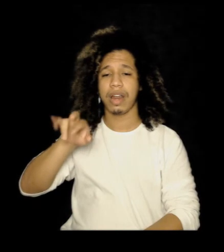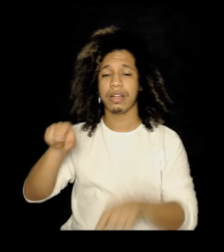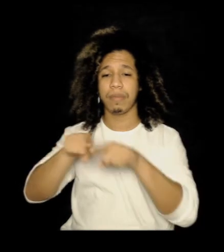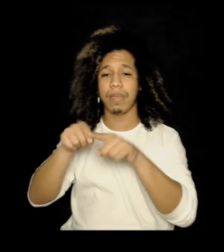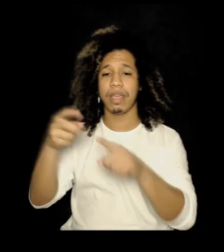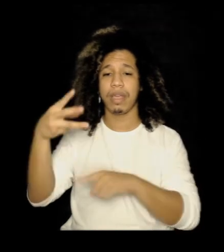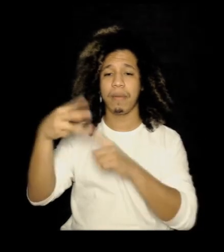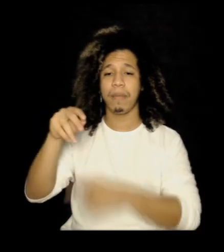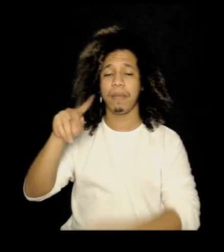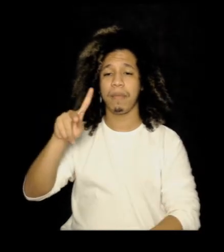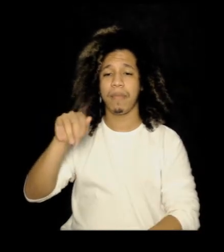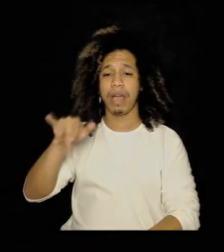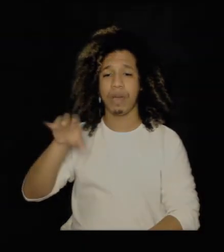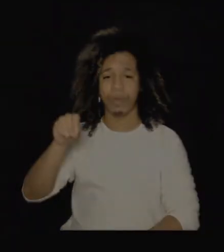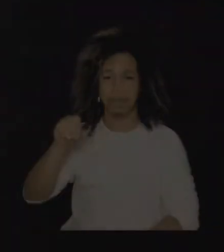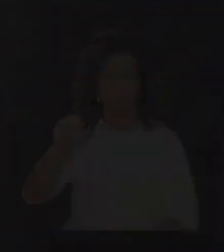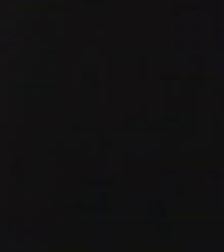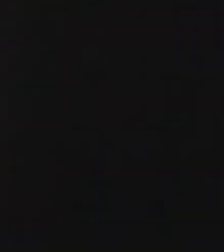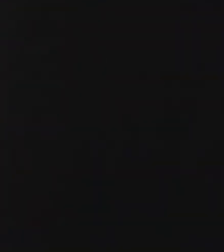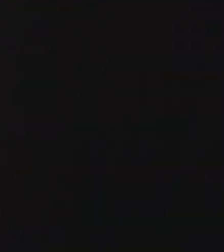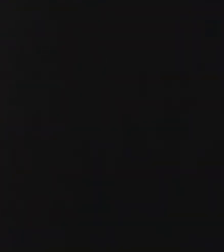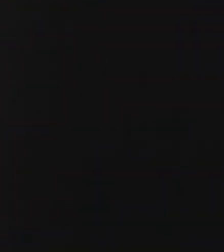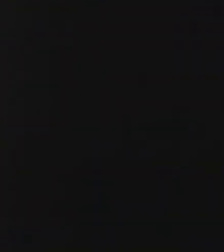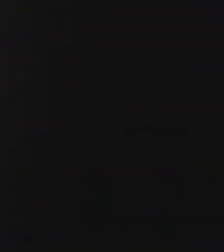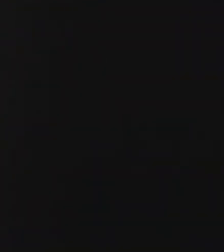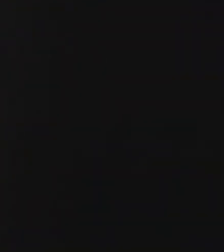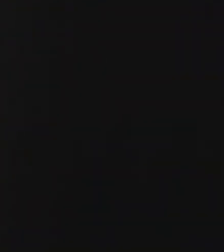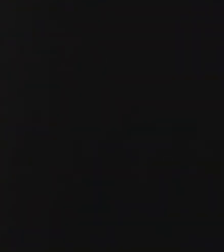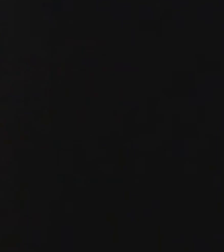and Paula Giovana Vilela. Did I forget to mention anyone, Sarah?